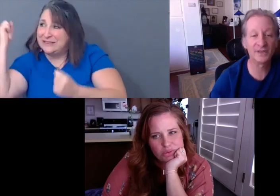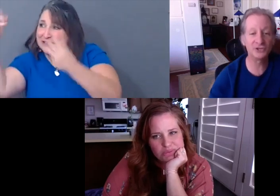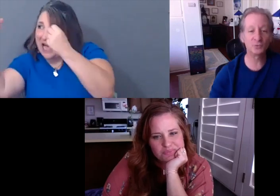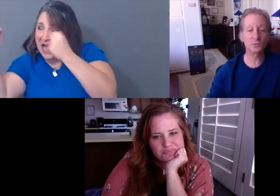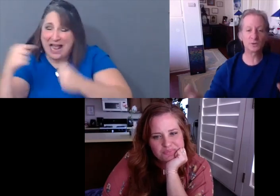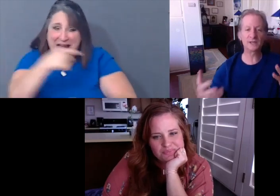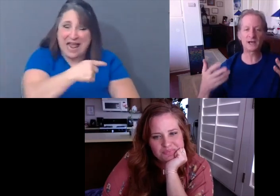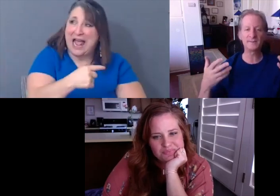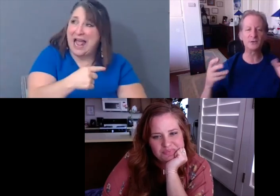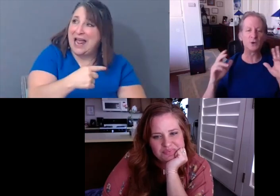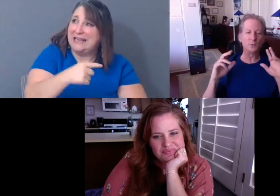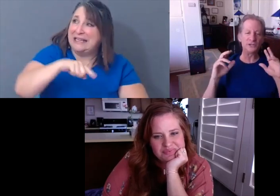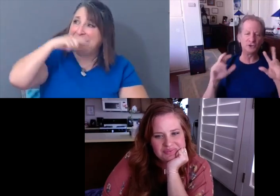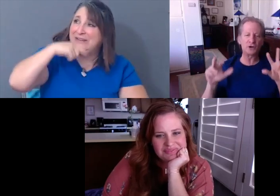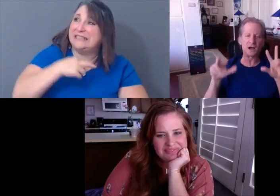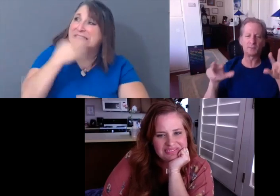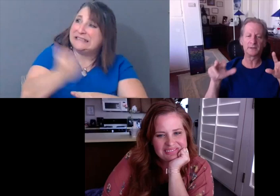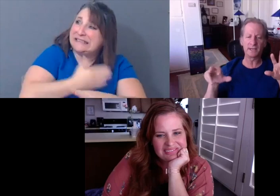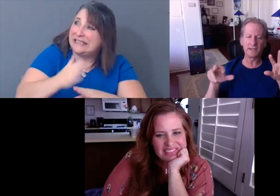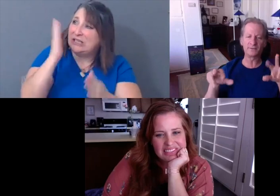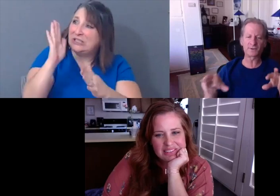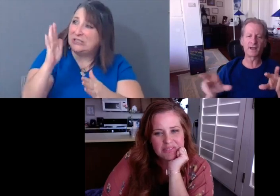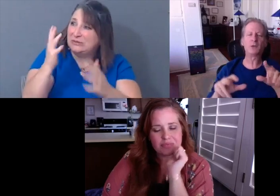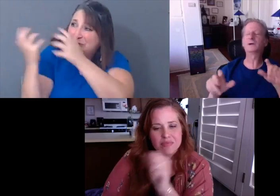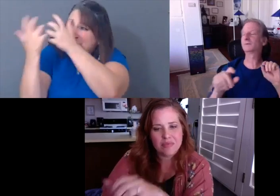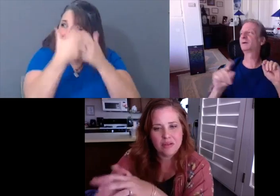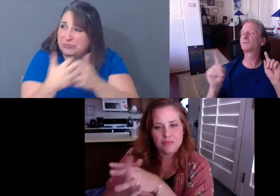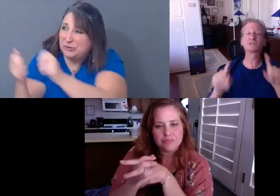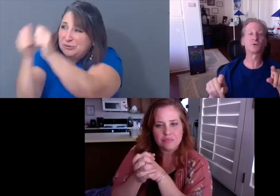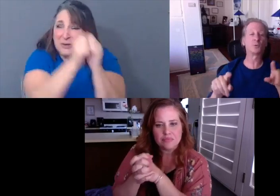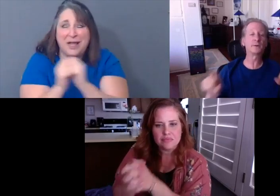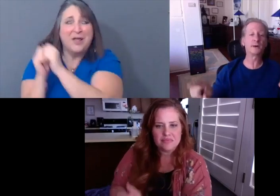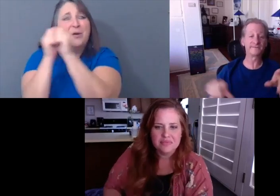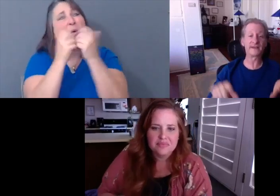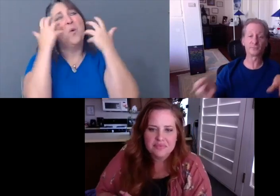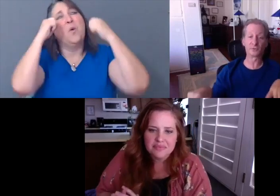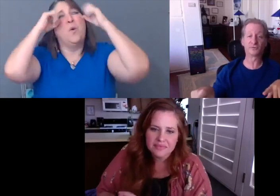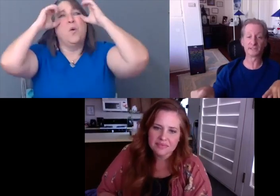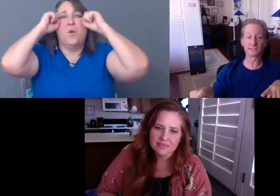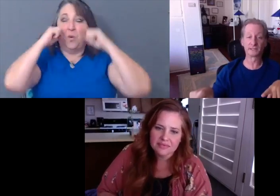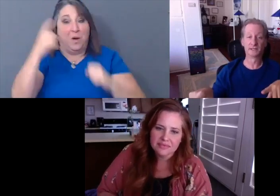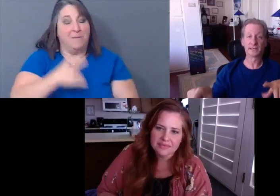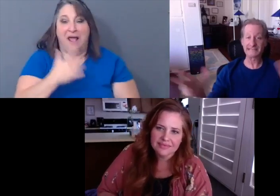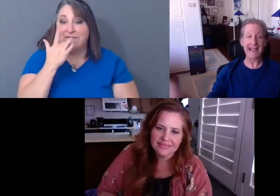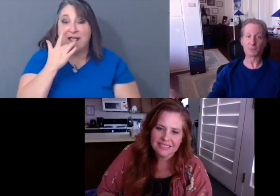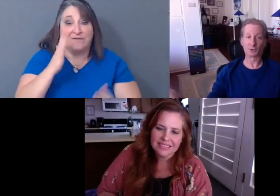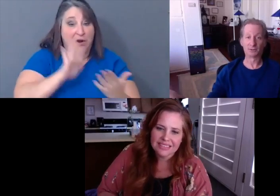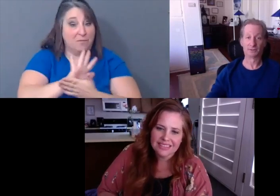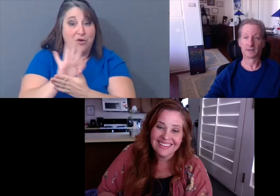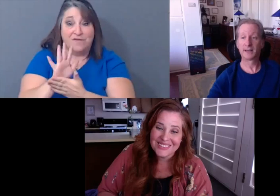And then you, I mean, when you come in... Well, first of all, one of my favorite movies is "Hamill".